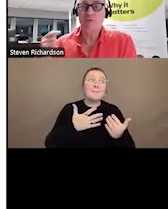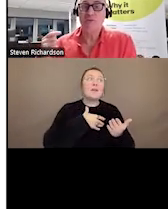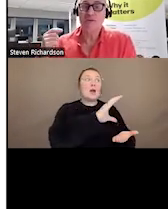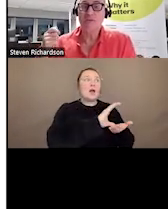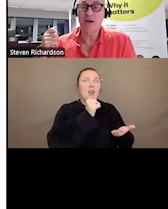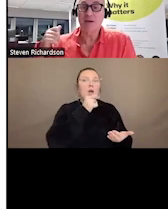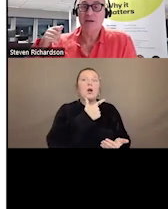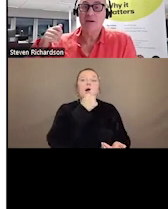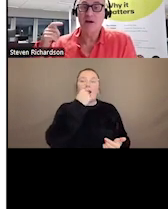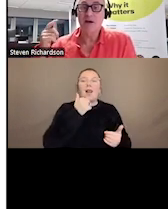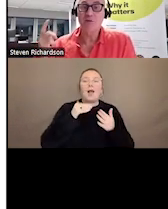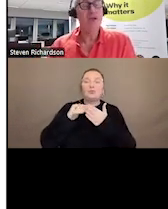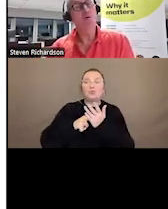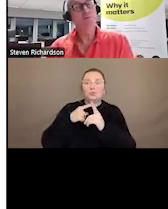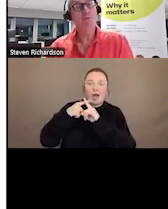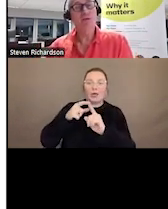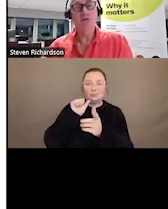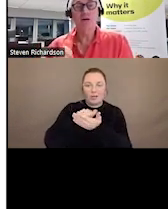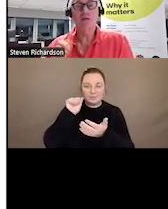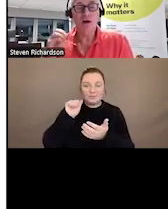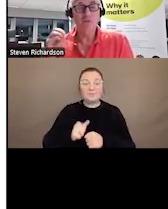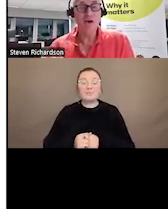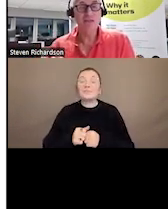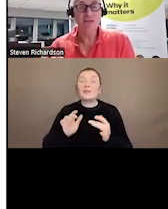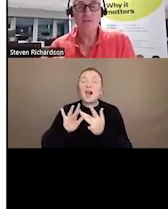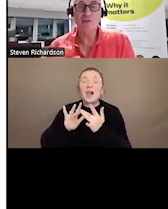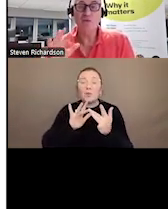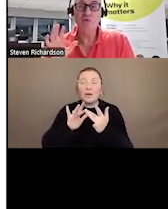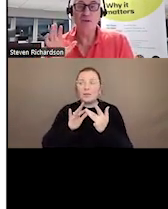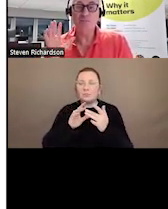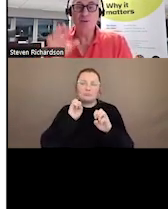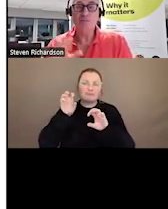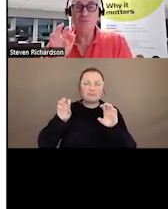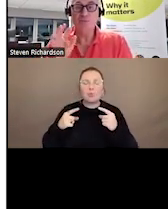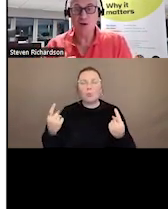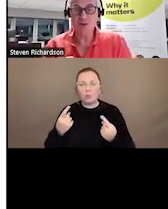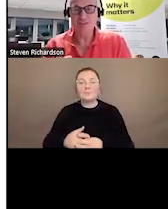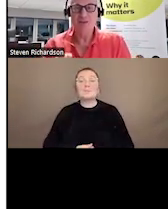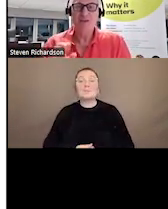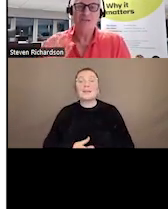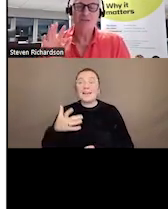have to think about your network mapping. The idea that you need people to ask. So,